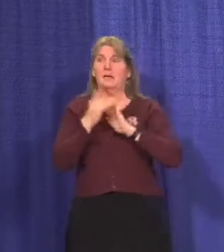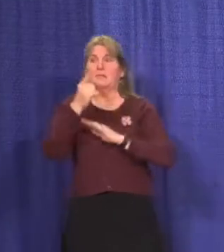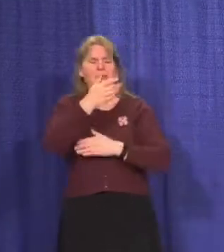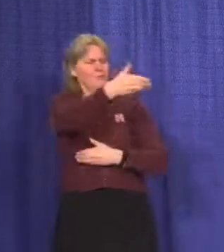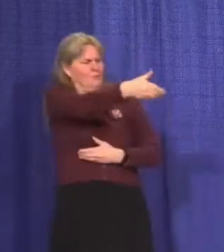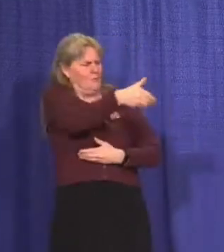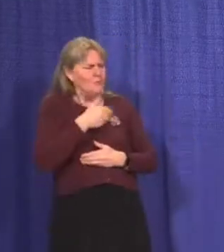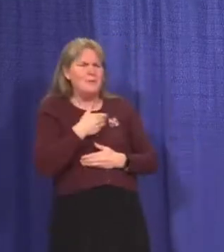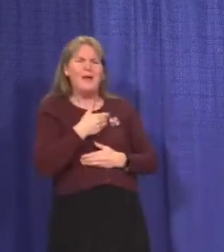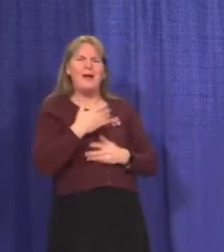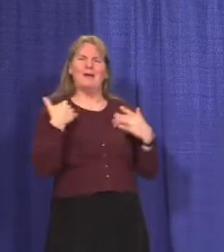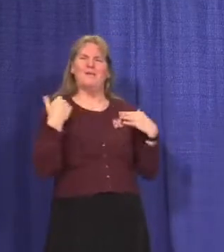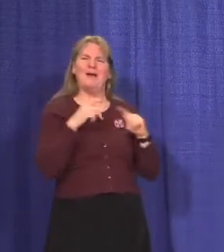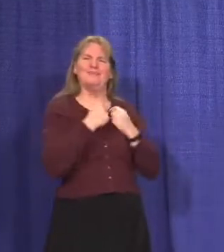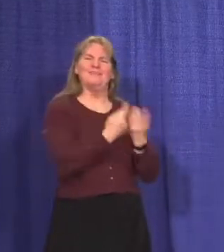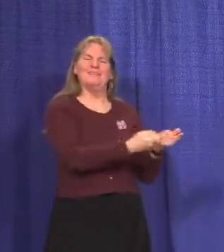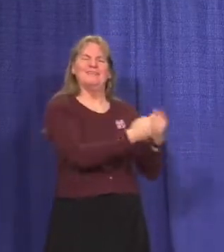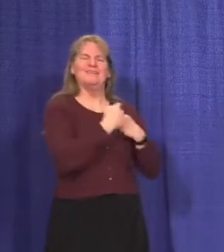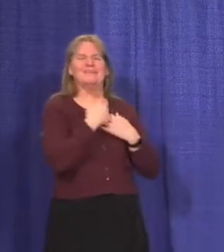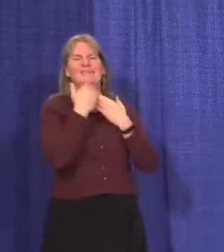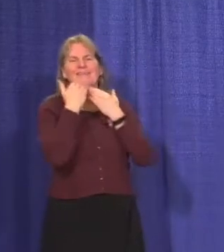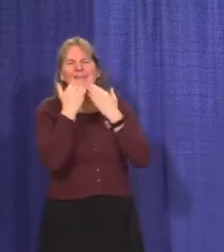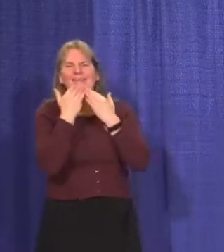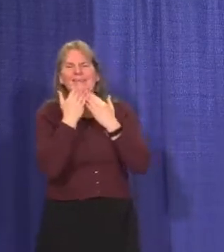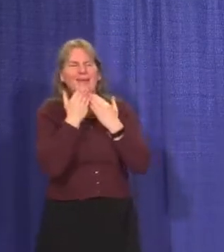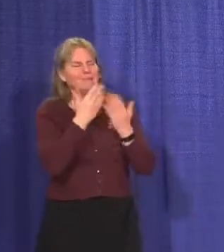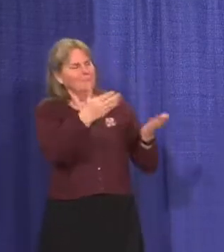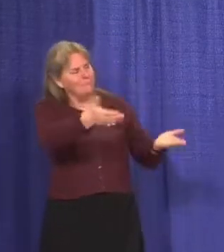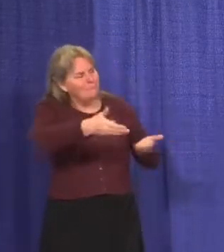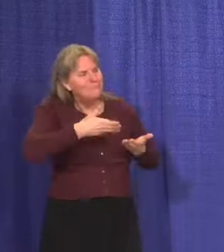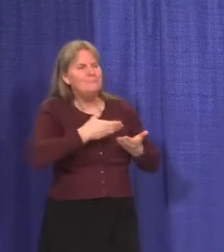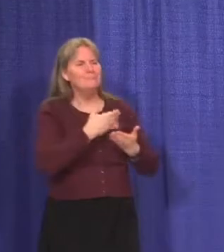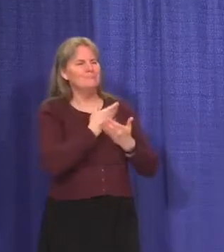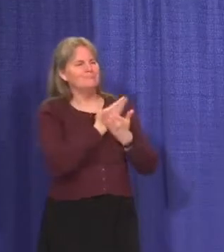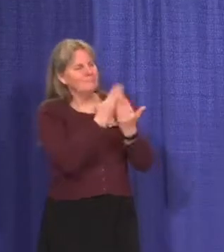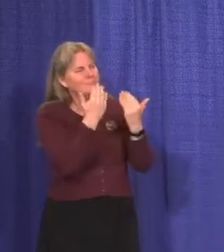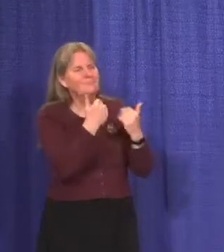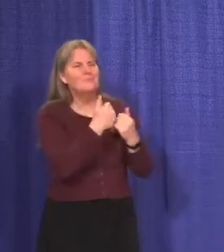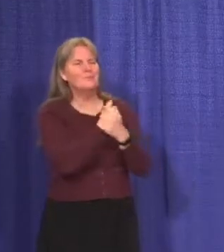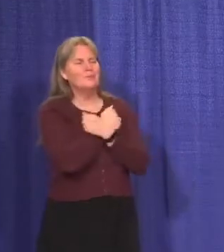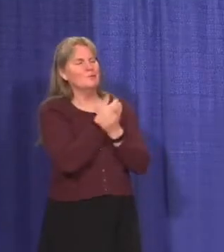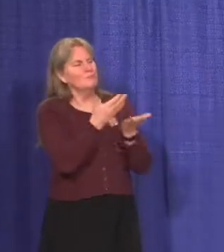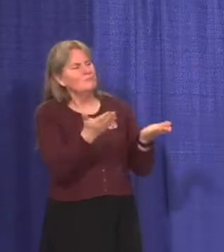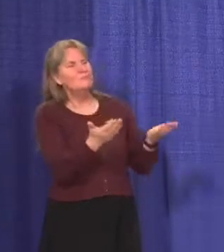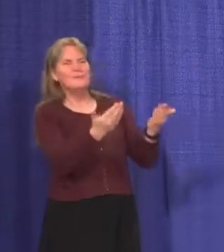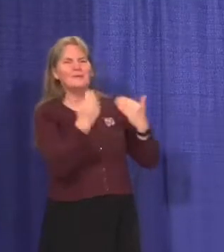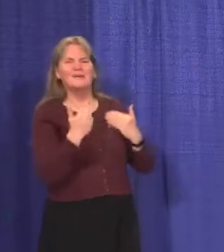who created the teams with warm welcomes. This experience has shown how